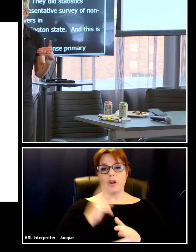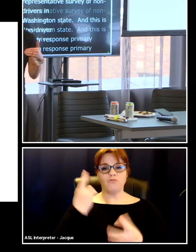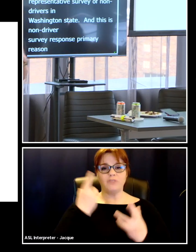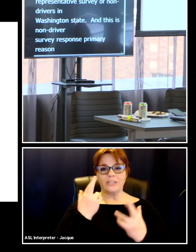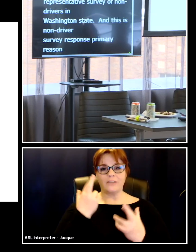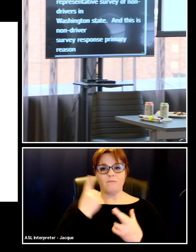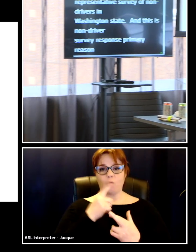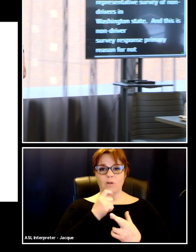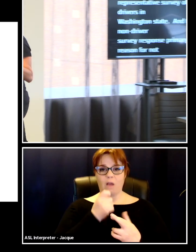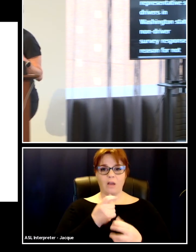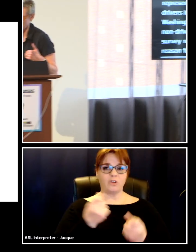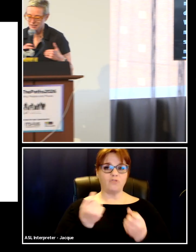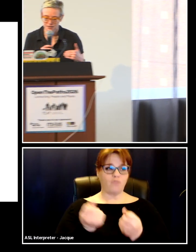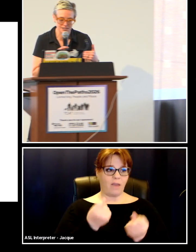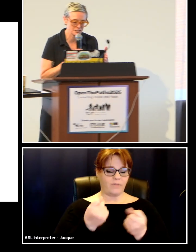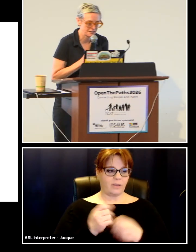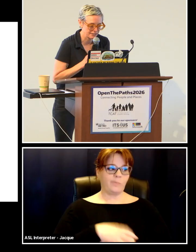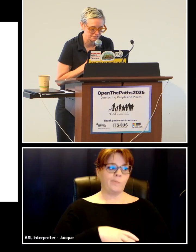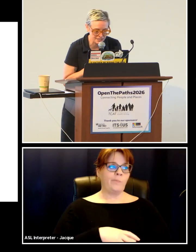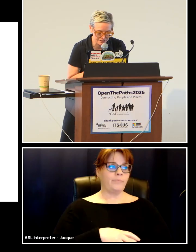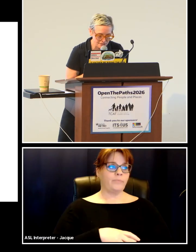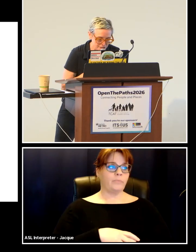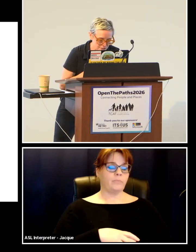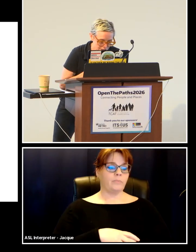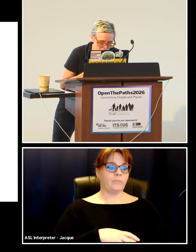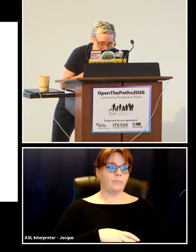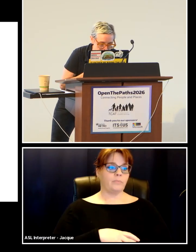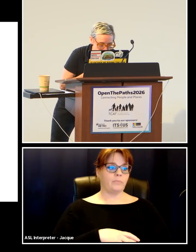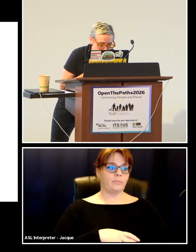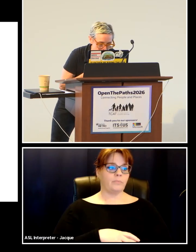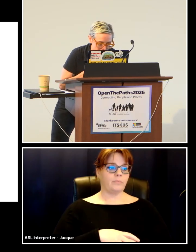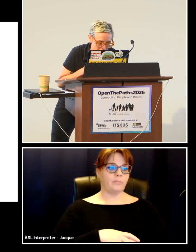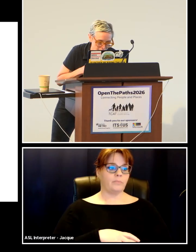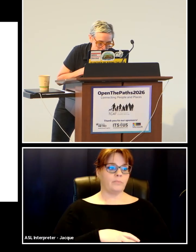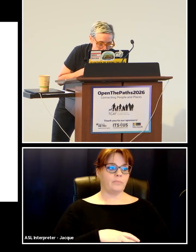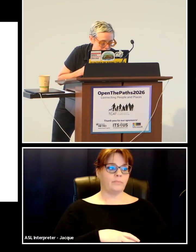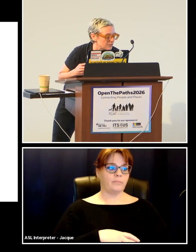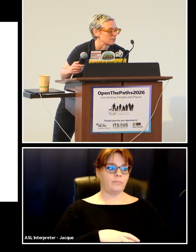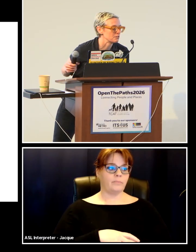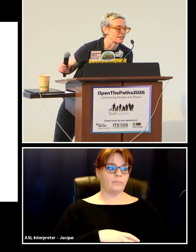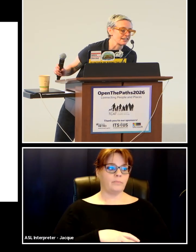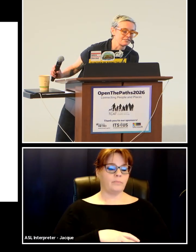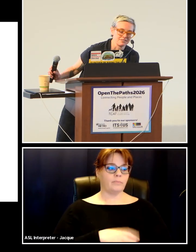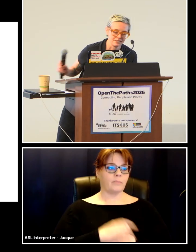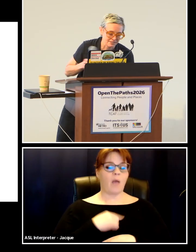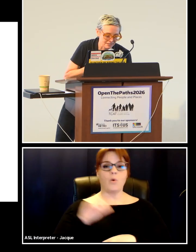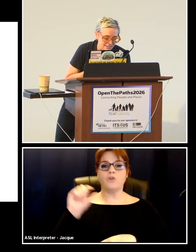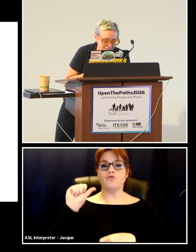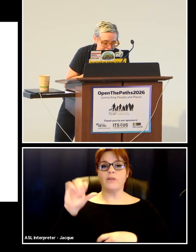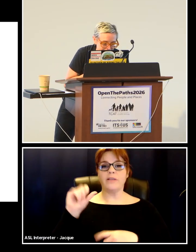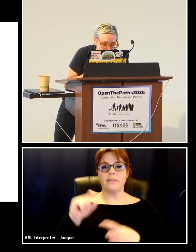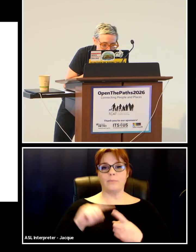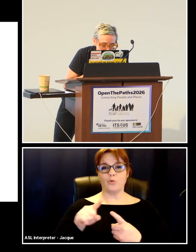and I'm actually going to get into my screen so I can read these to you real quick. Um, let's see.